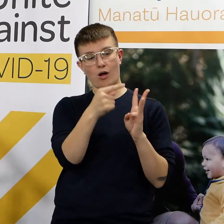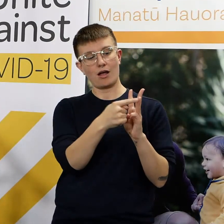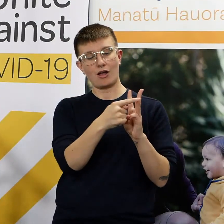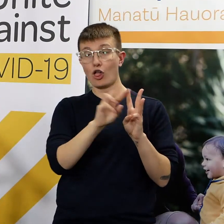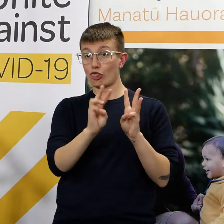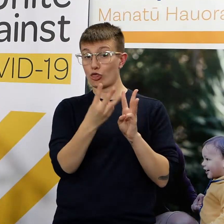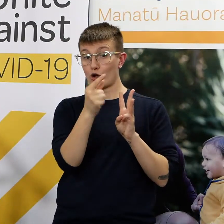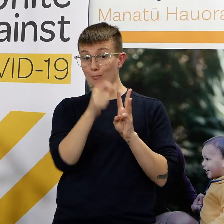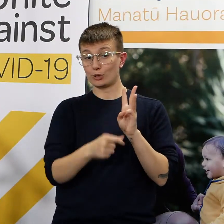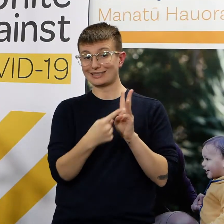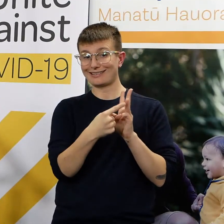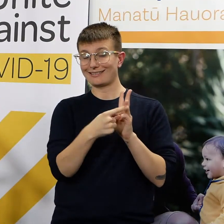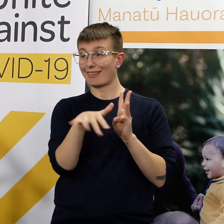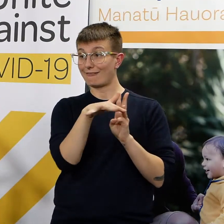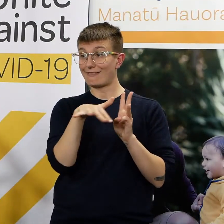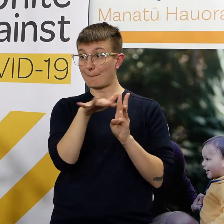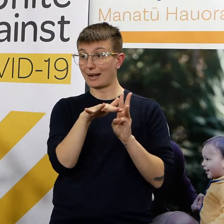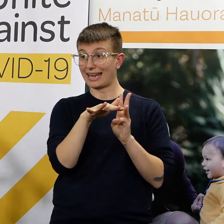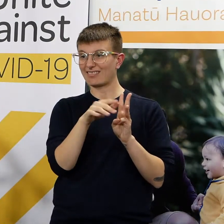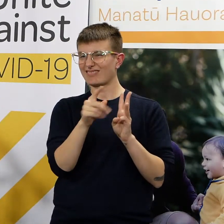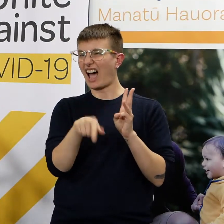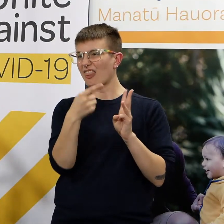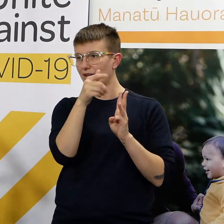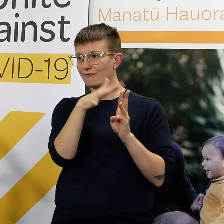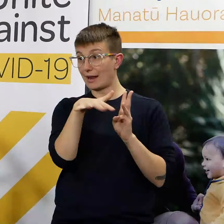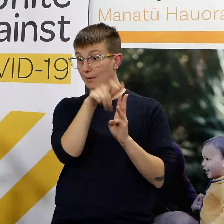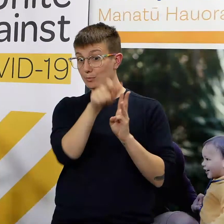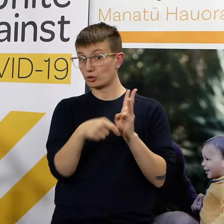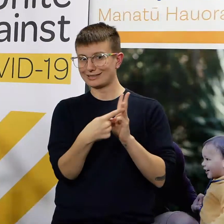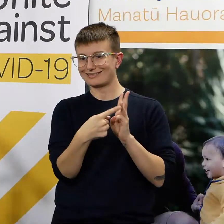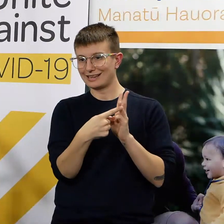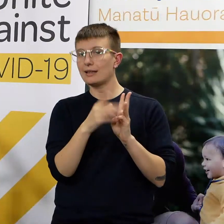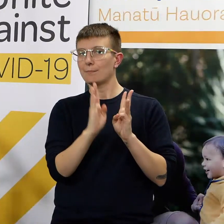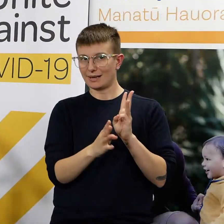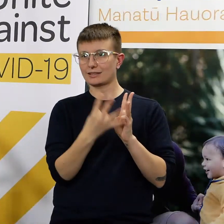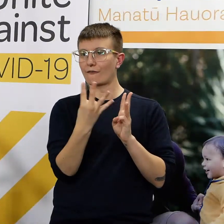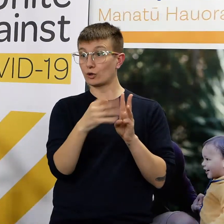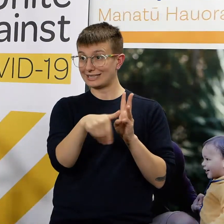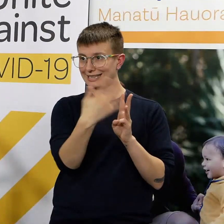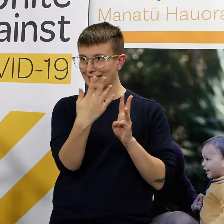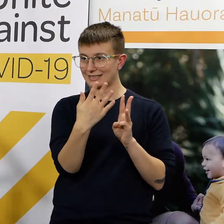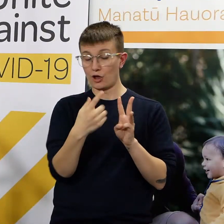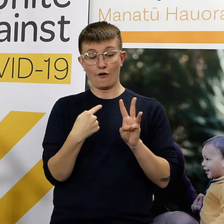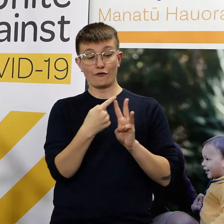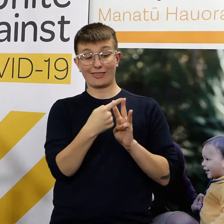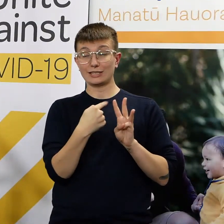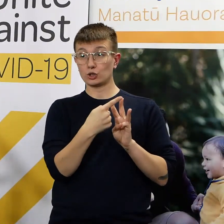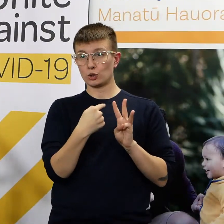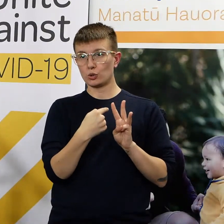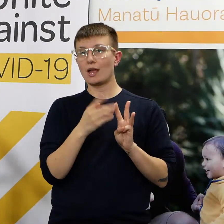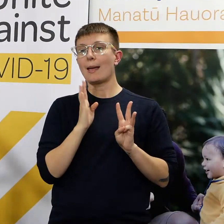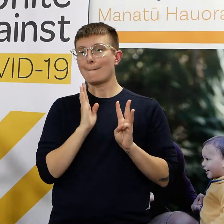The definition of recovered for these people, if they've tested positive is that, it's at least 10 days since the onset of symptoms,